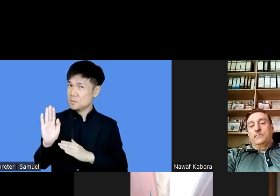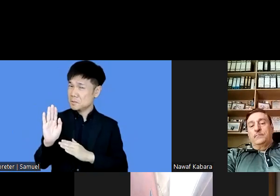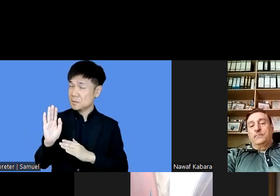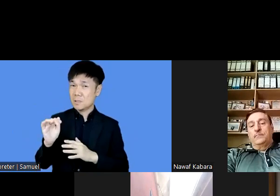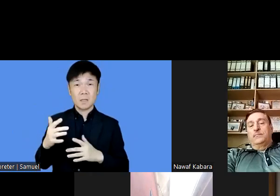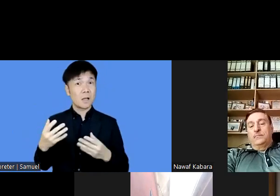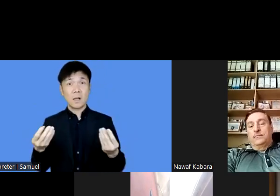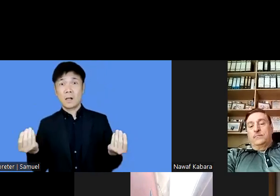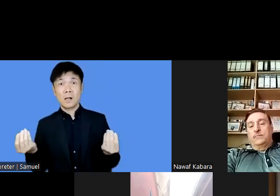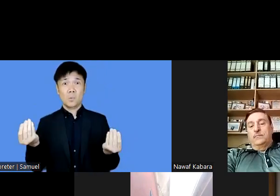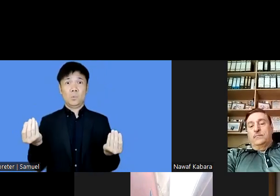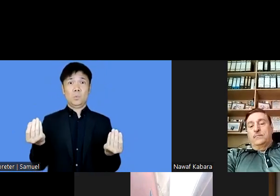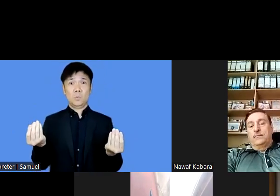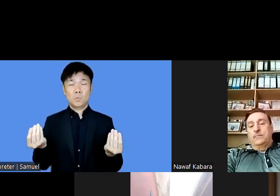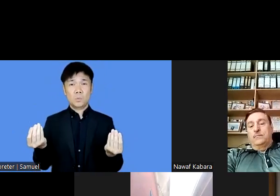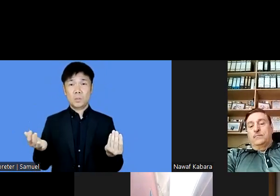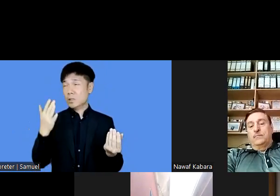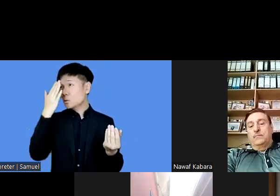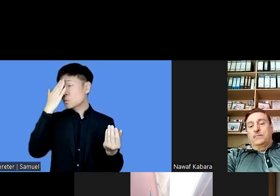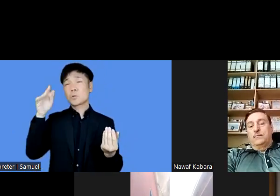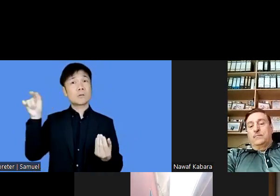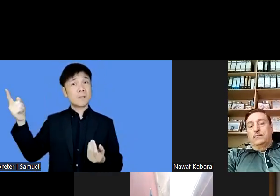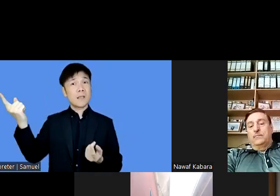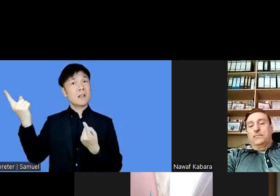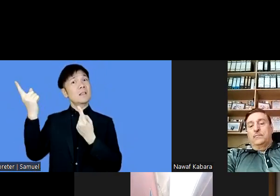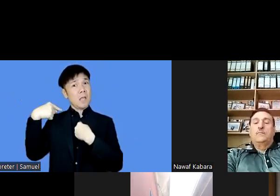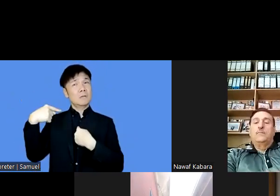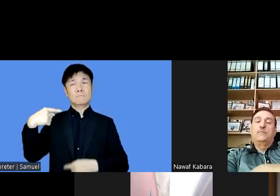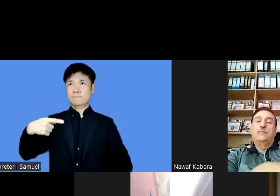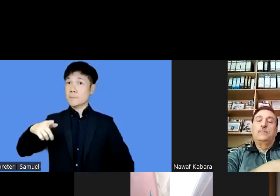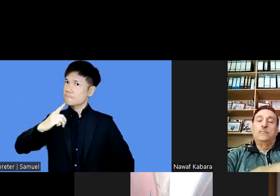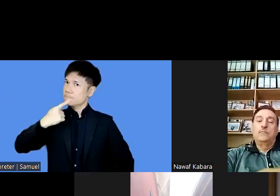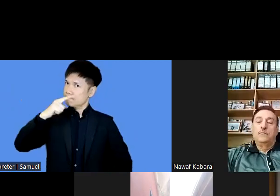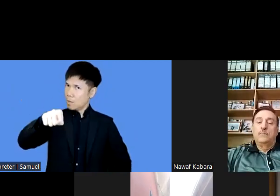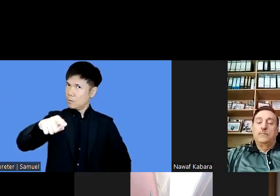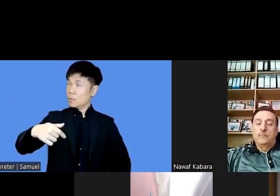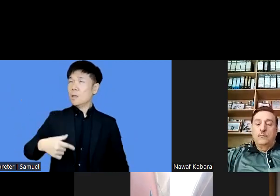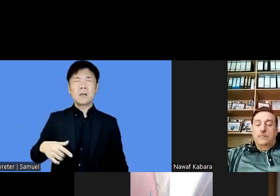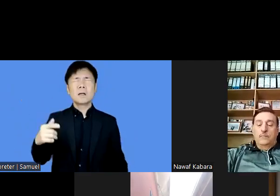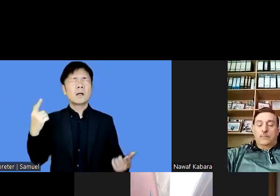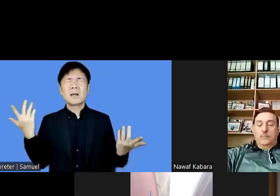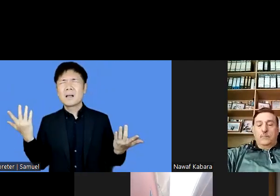their commands that are being provided and then sometimes it's been assumed as trying